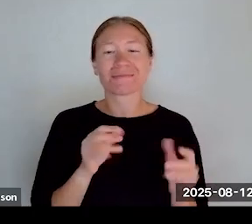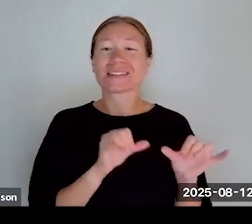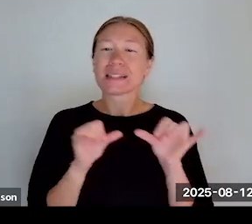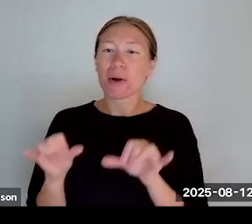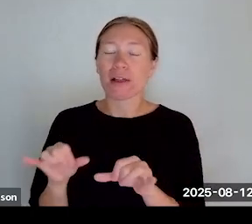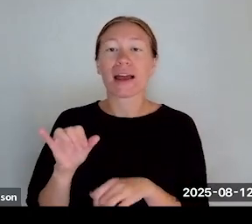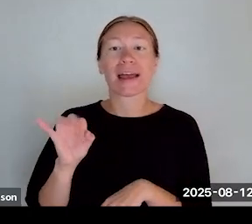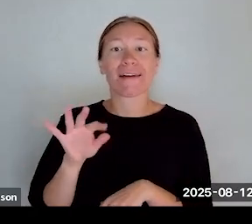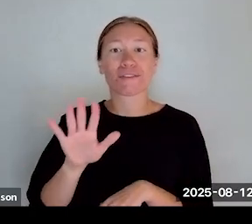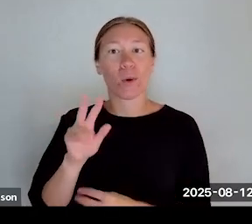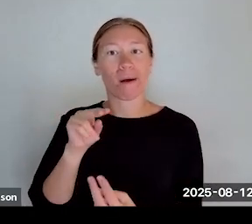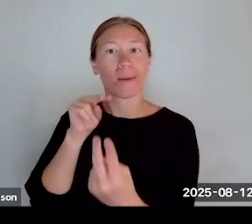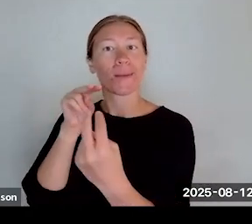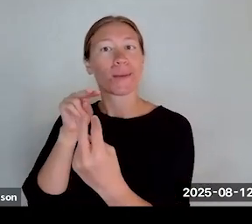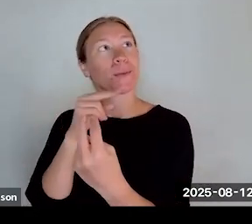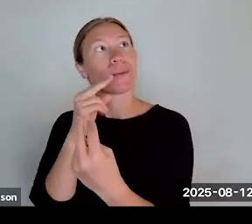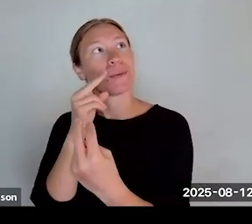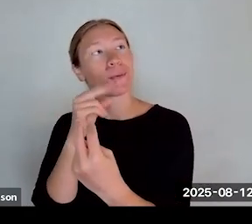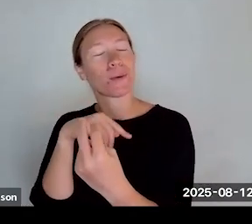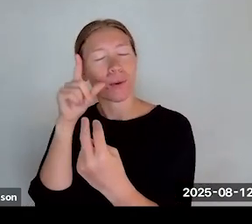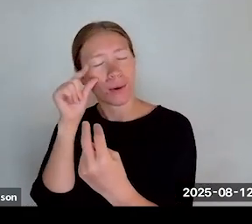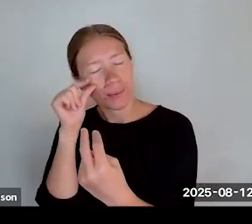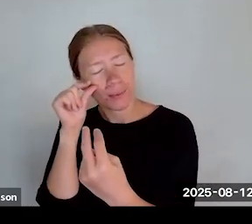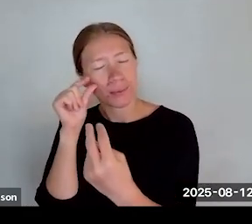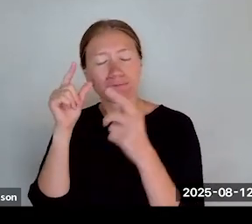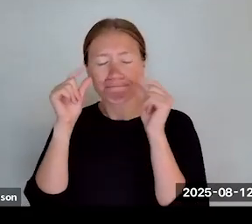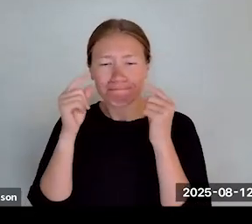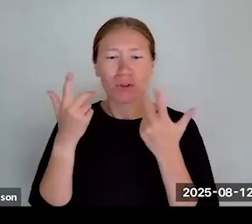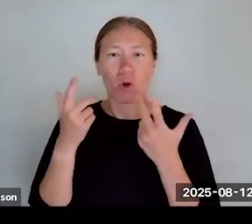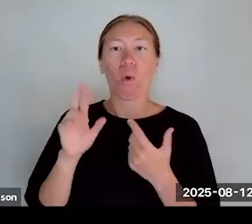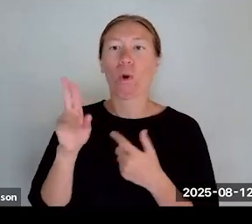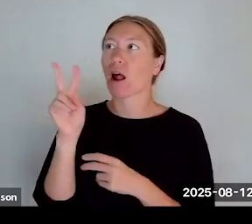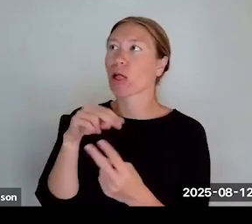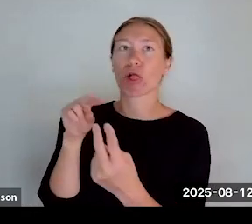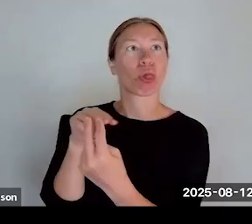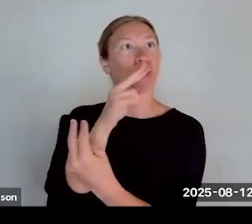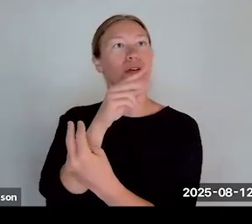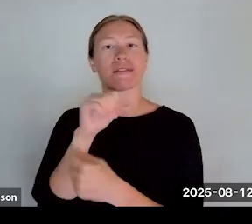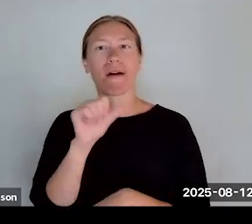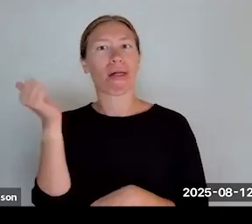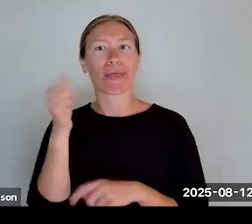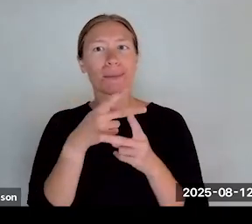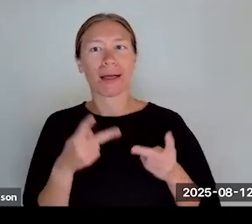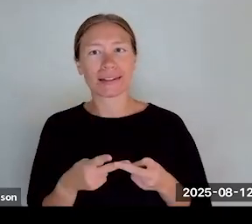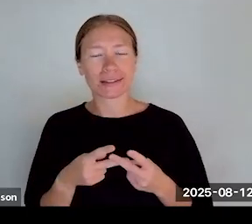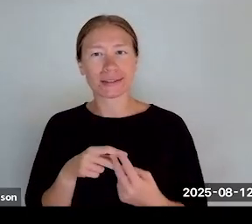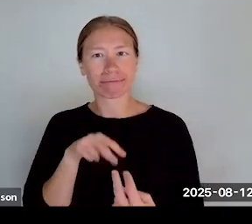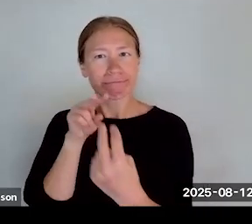if their gaze is averted, their eyes are closed, or they appear to be looking elsewhere. There are also commonly held beliefs